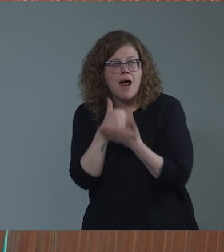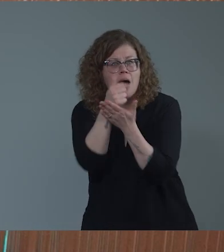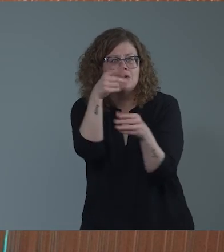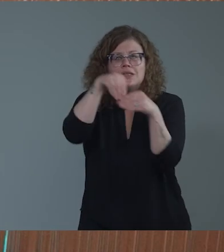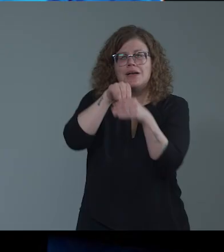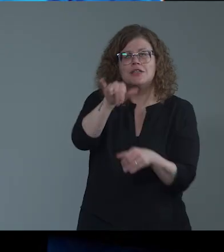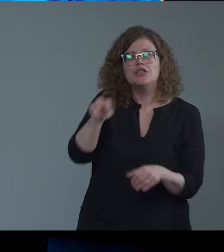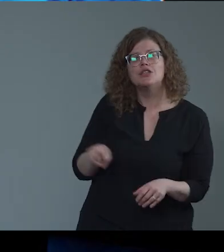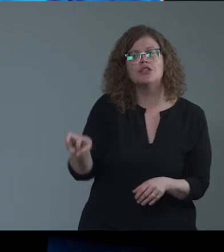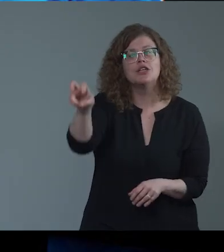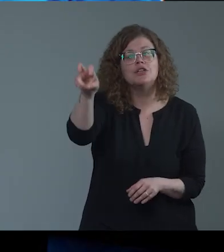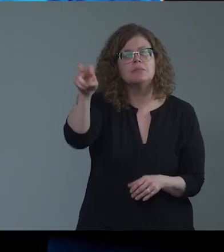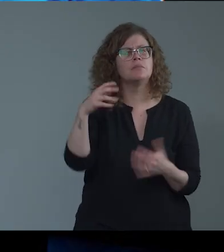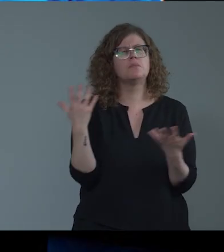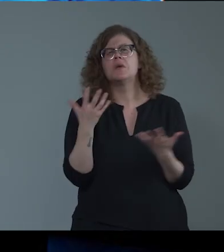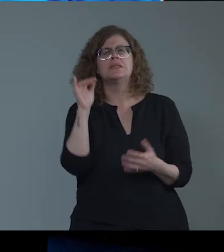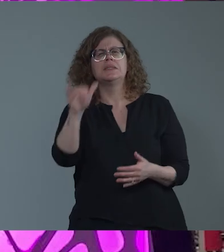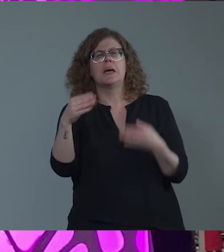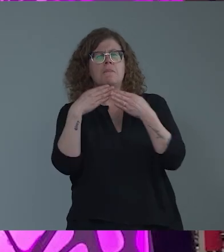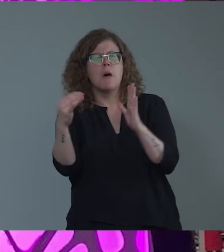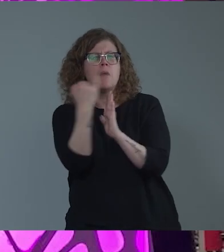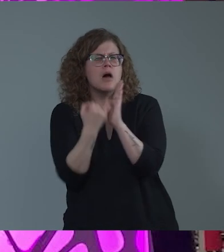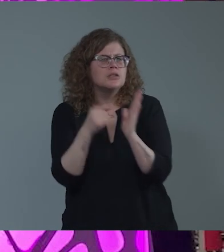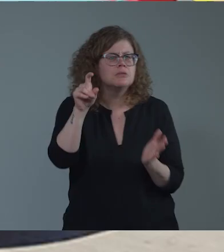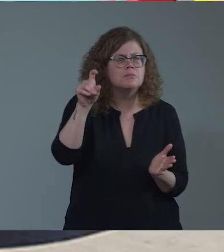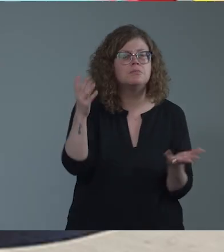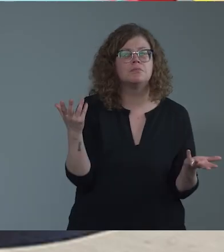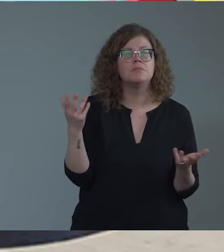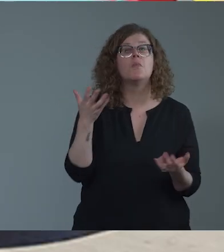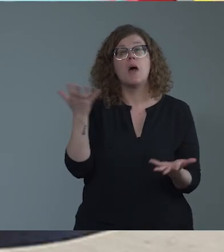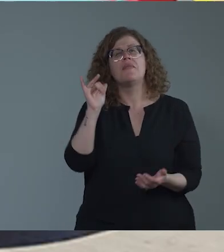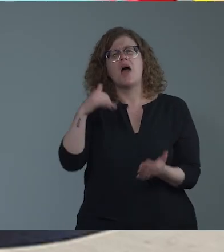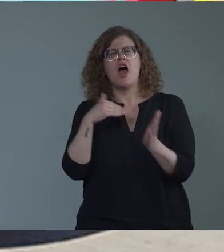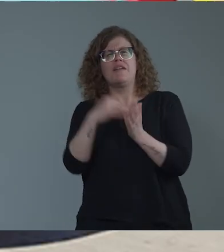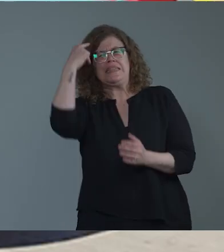It can make use of digital technology. It can be temporary. It can be functional like benches.